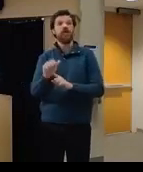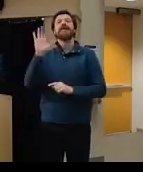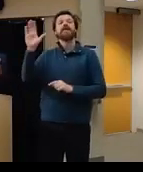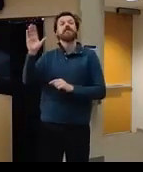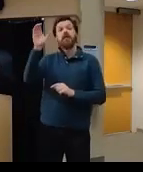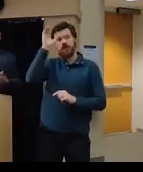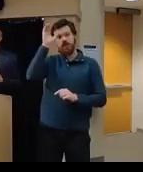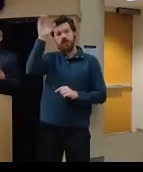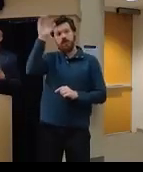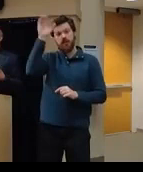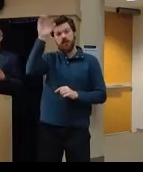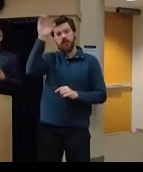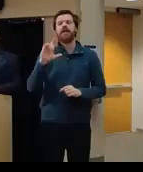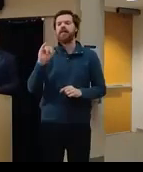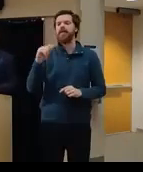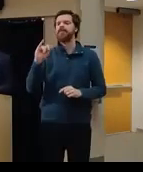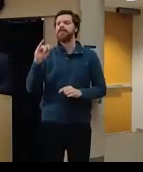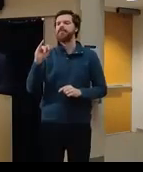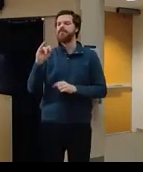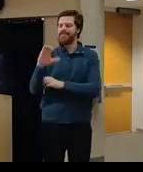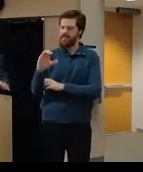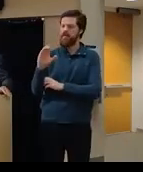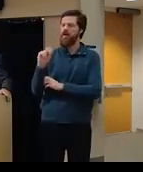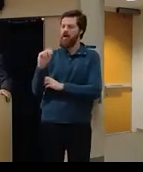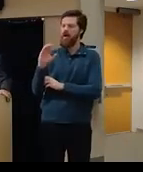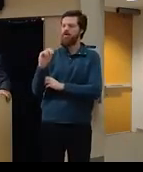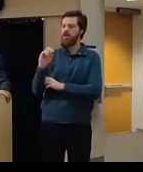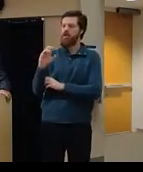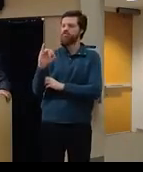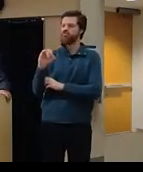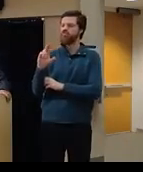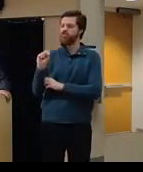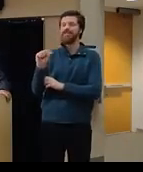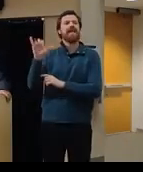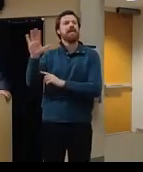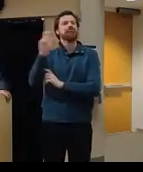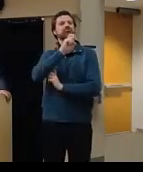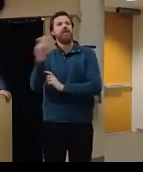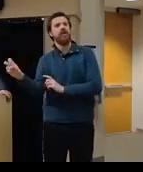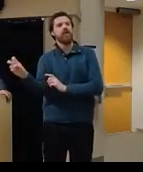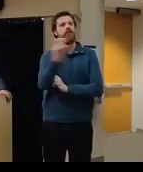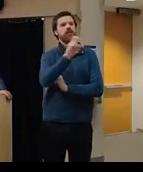collective unconscious was really solidified by his constant travels to Africa he himself admits